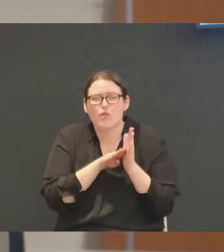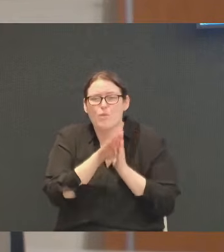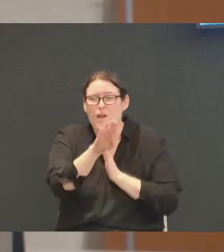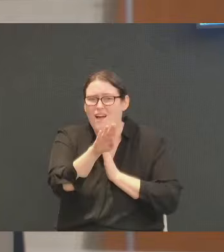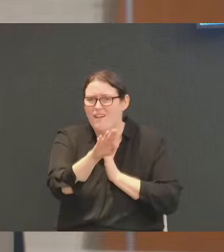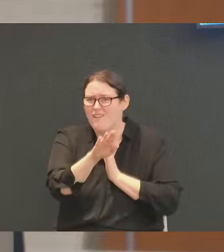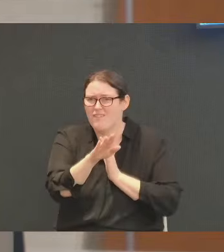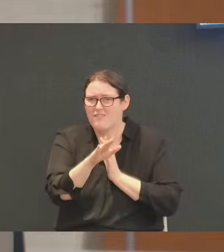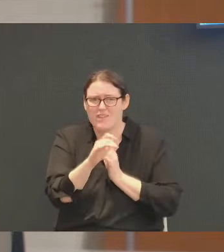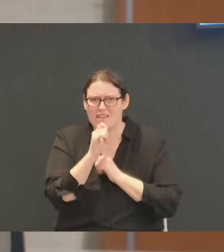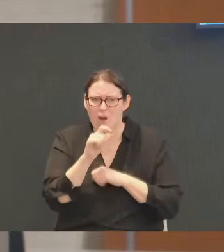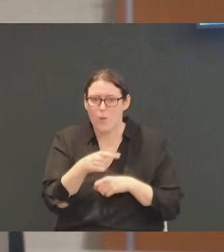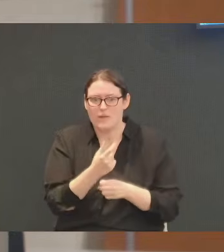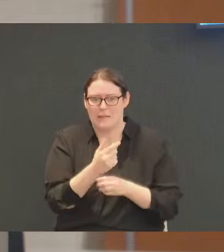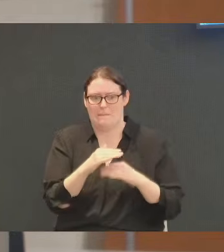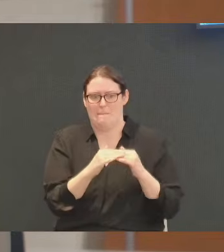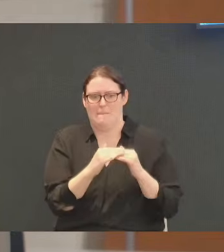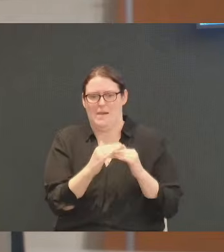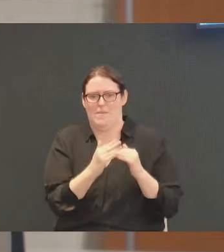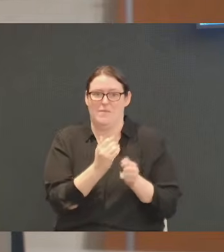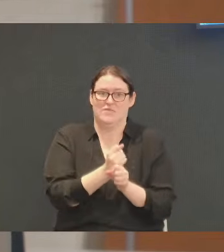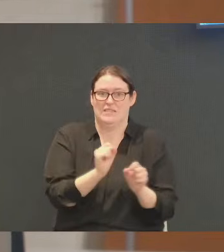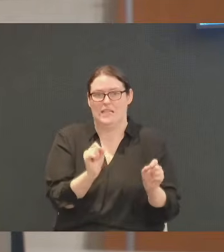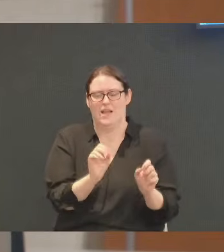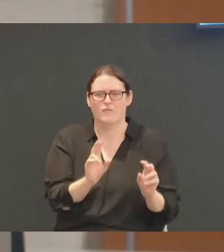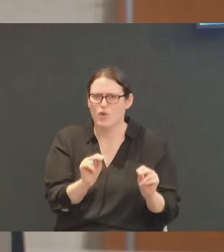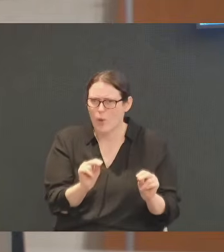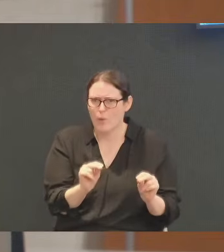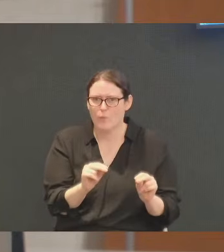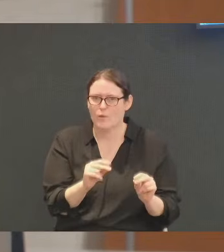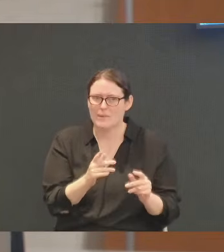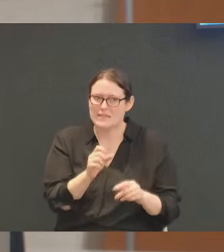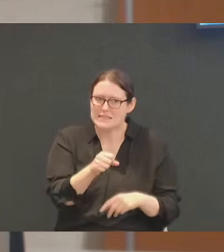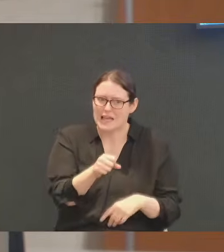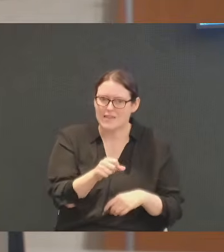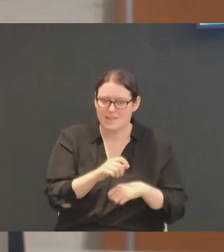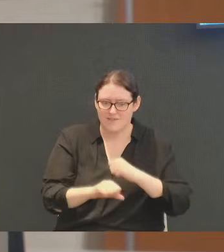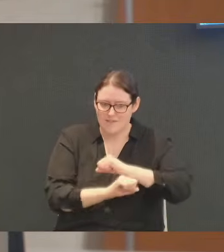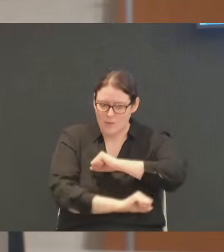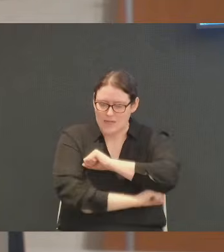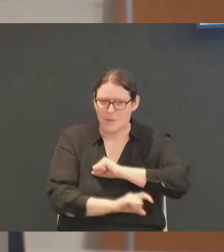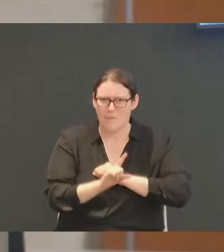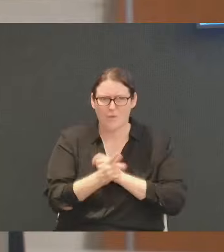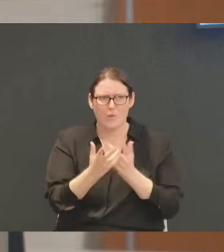keeping kids safe. That is ultimately the goal. but in addition to that, create an environment